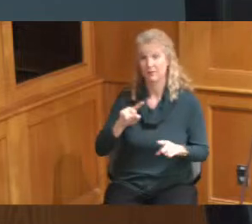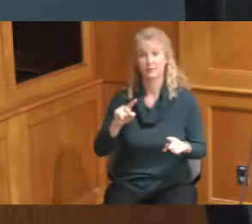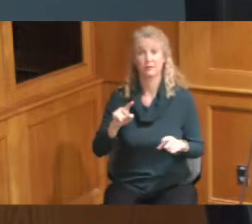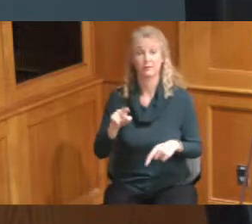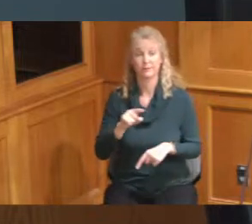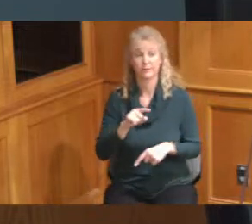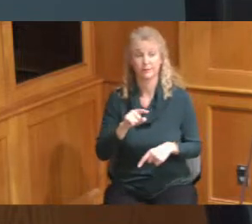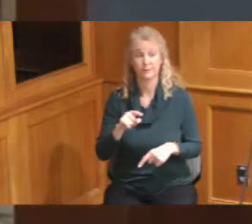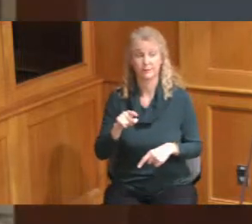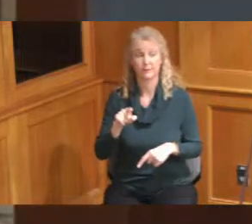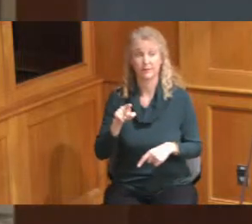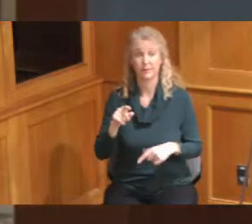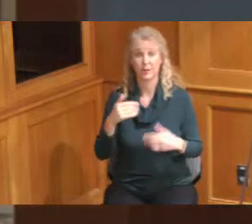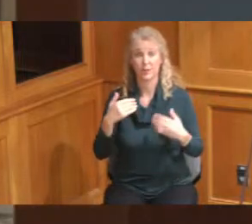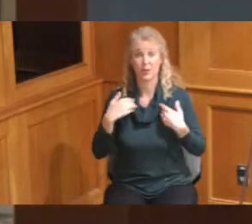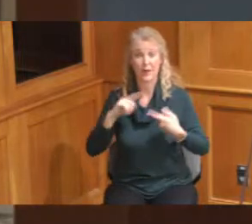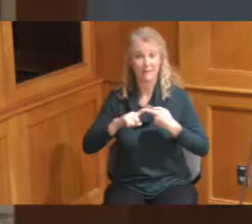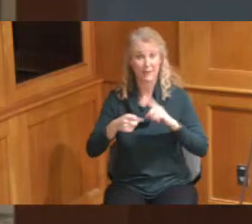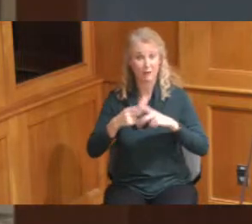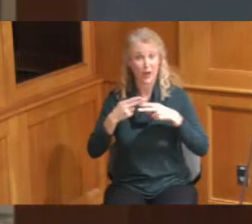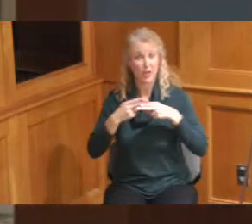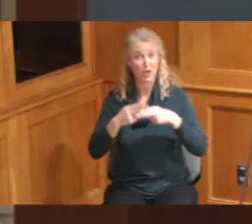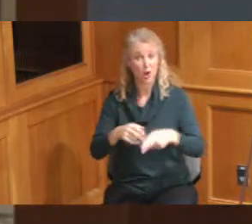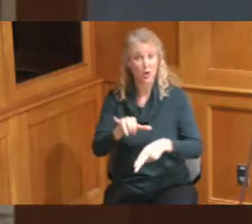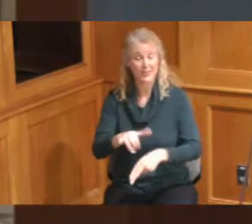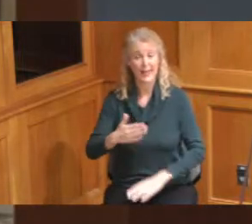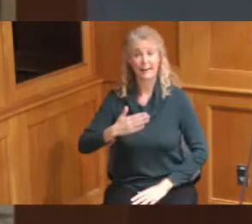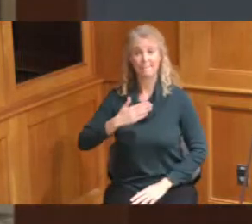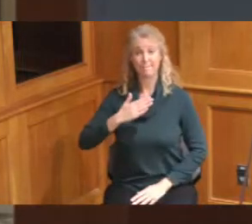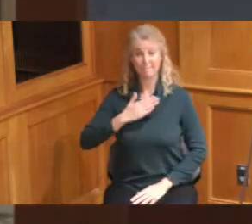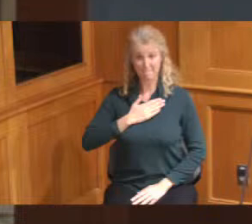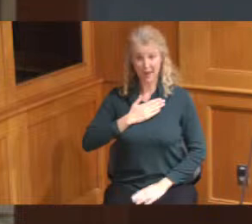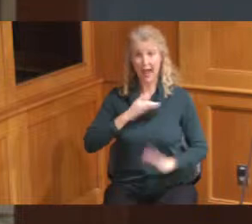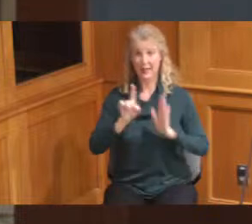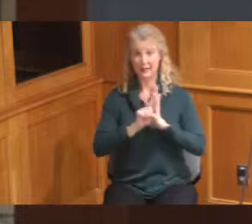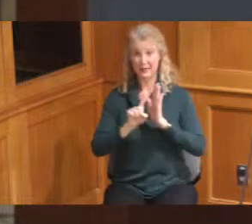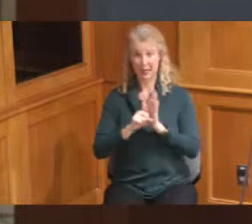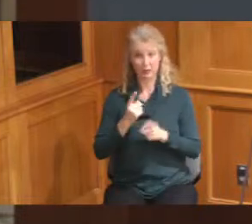calls it my siren right that's right that's right right they know where their siren is right all